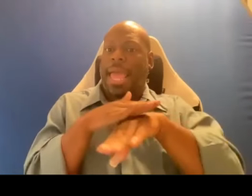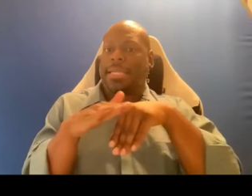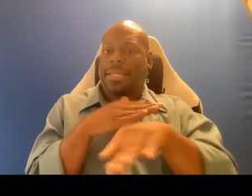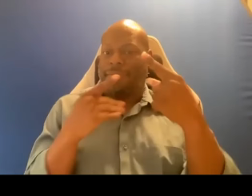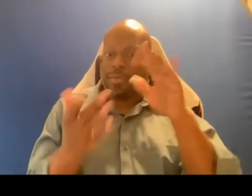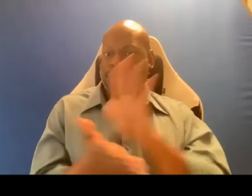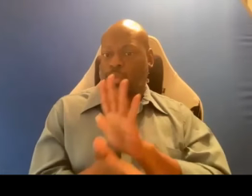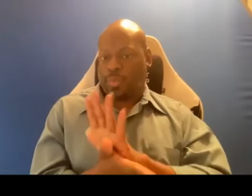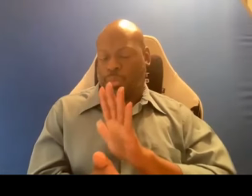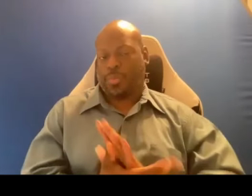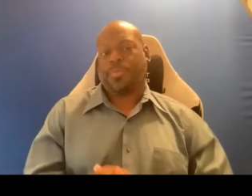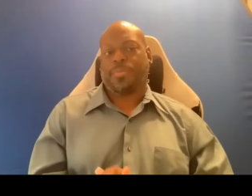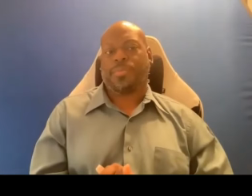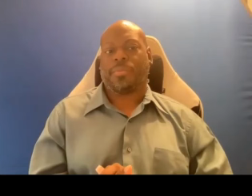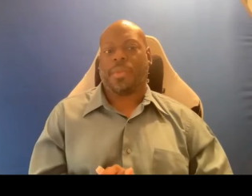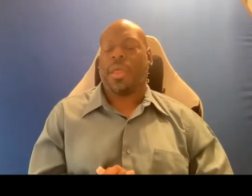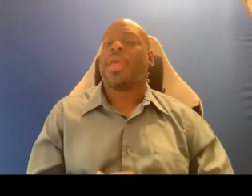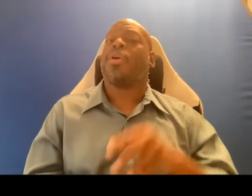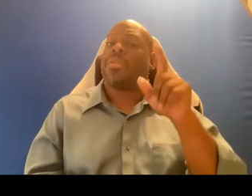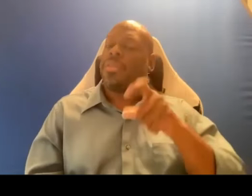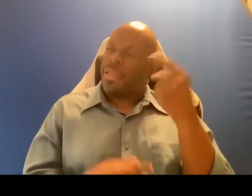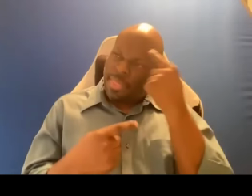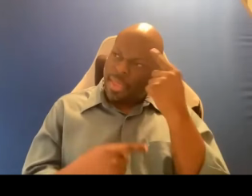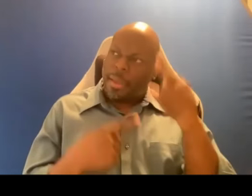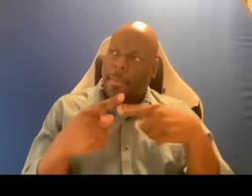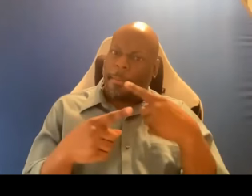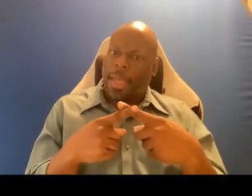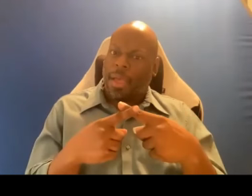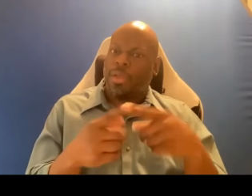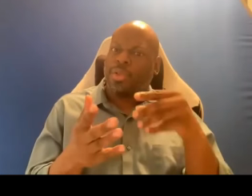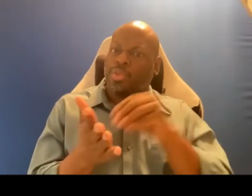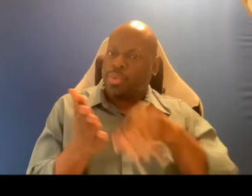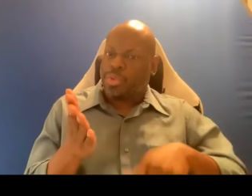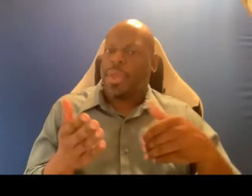students with dual sensory losses and whether a DeafBlind Intervener is required to provide the